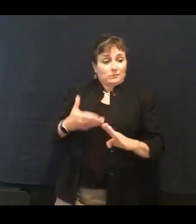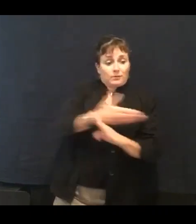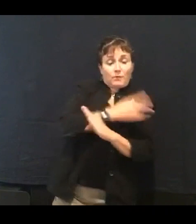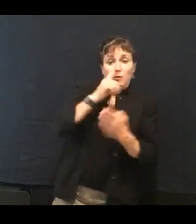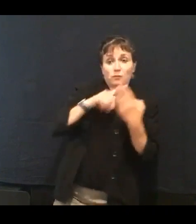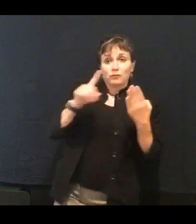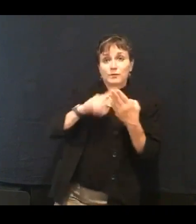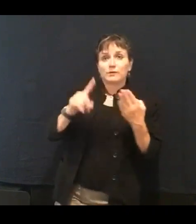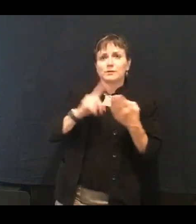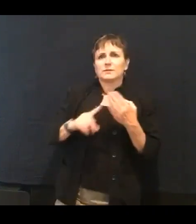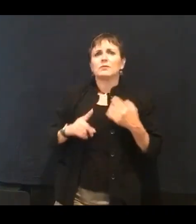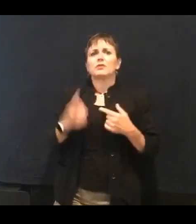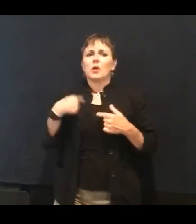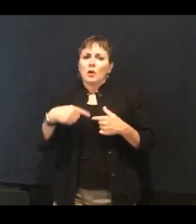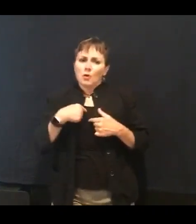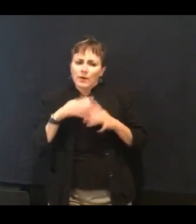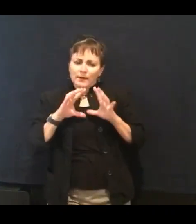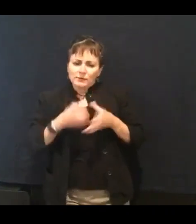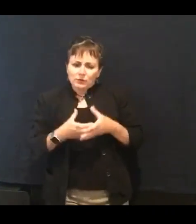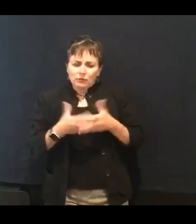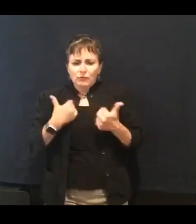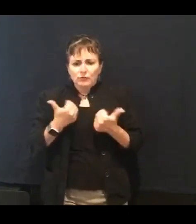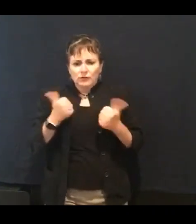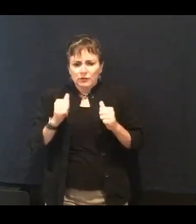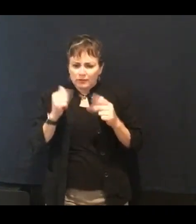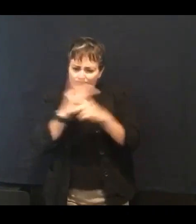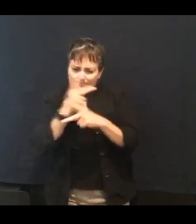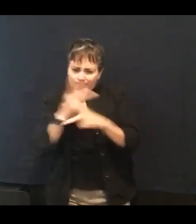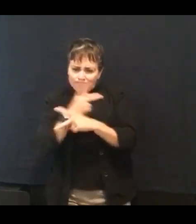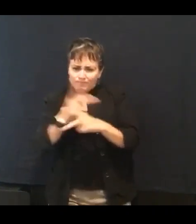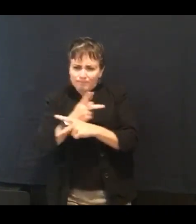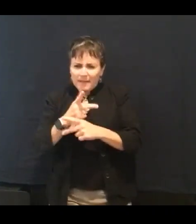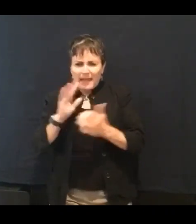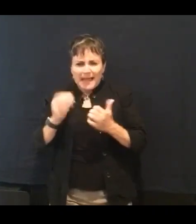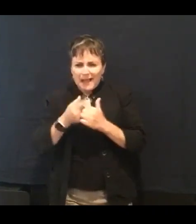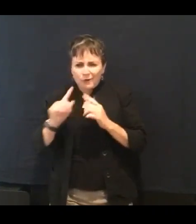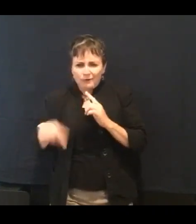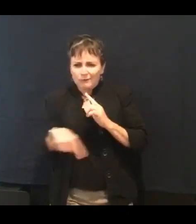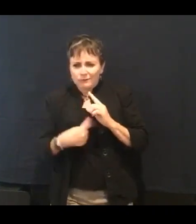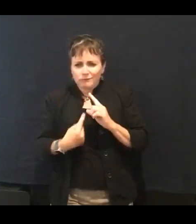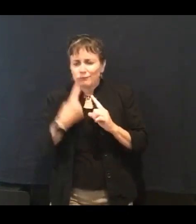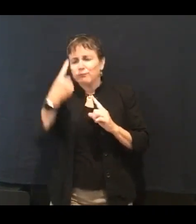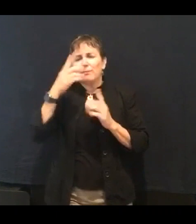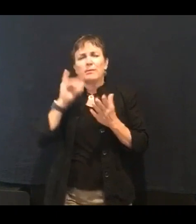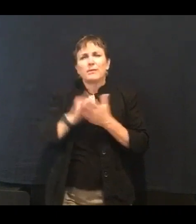understand the pathway of the disease, how this single genetic abnormality